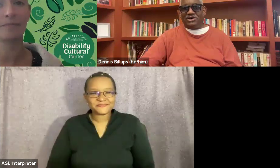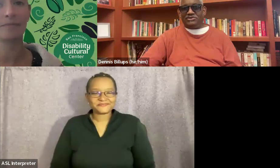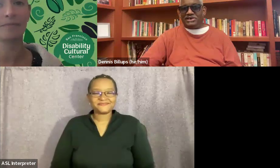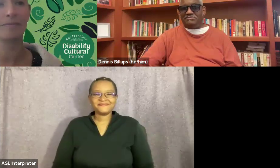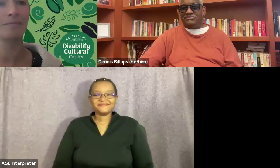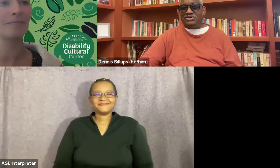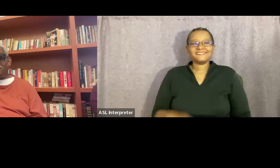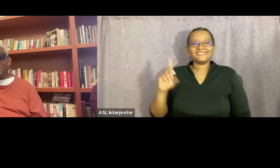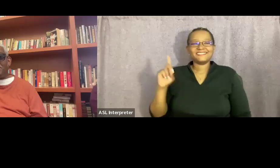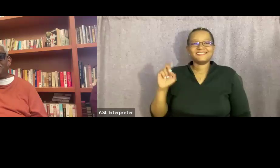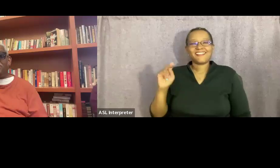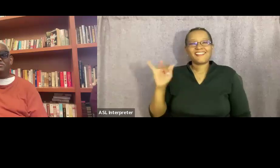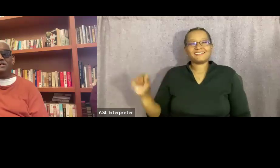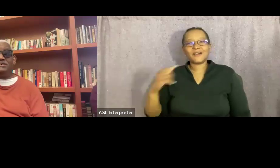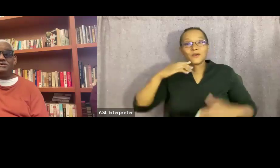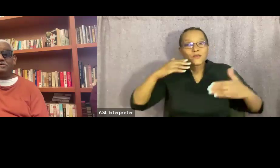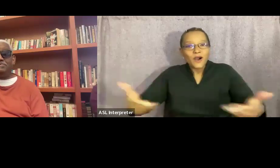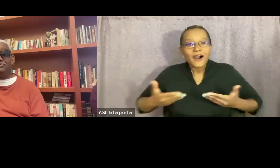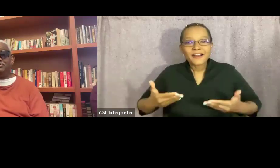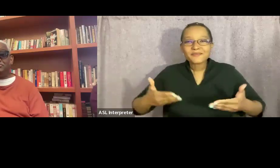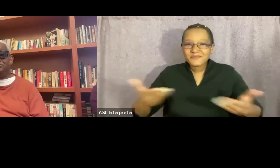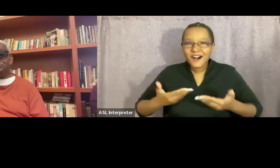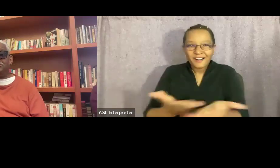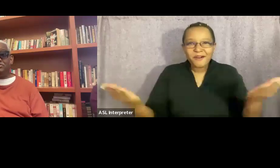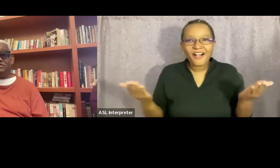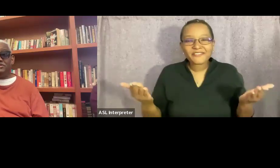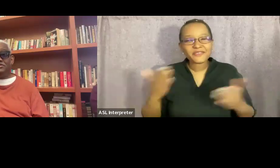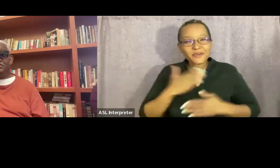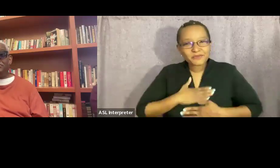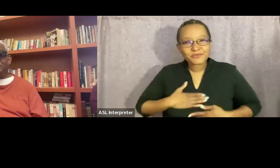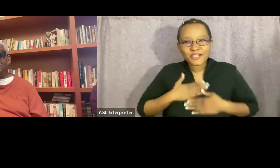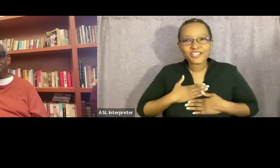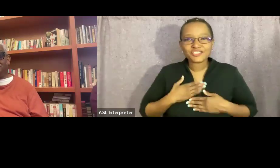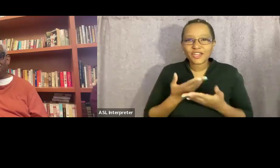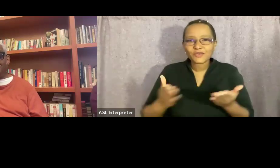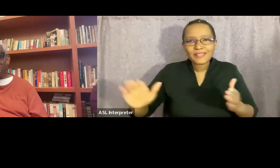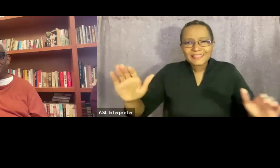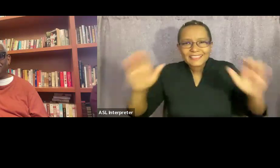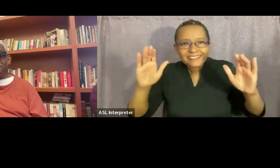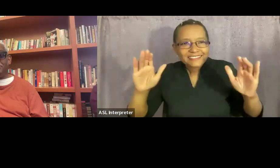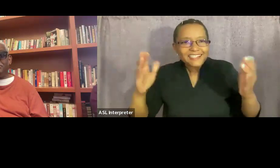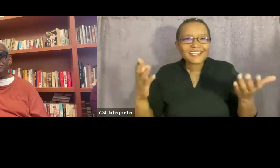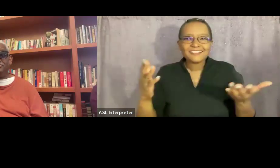Dennis Billups: Welcome. Welcome, everyone. I appreciate you listening about this meditation.